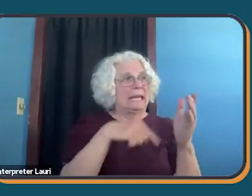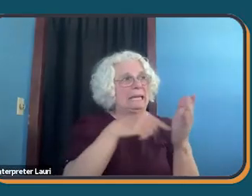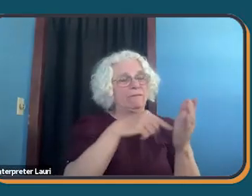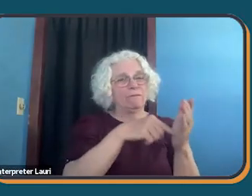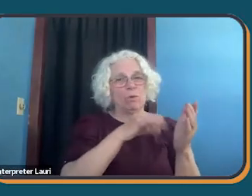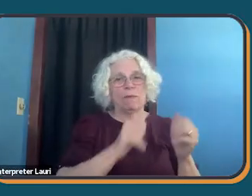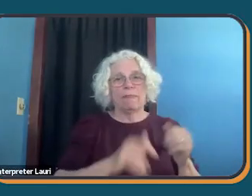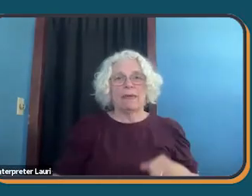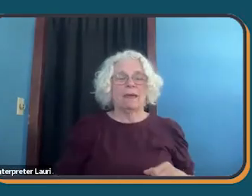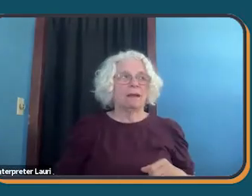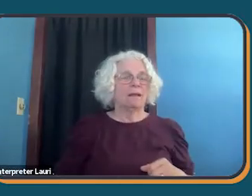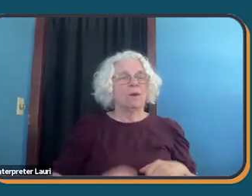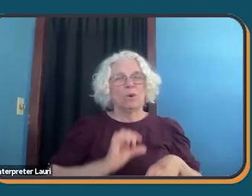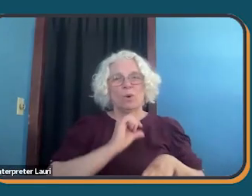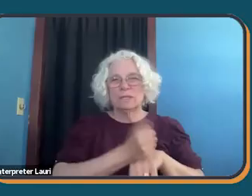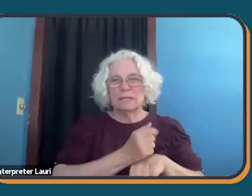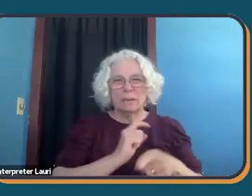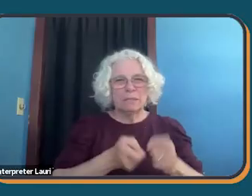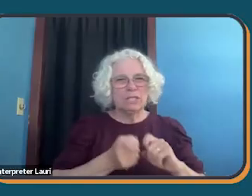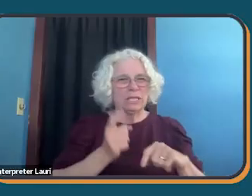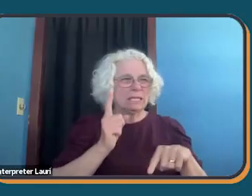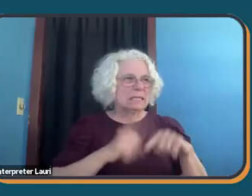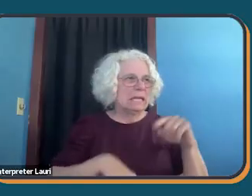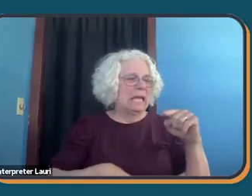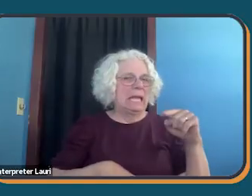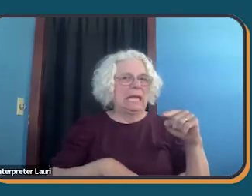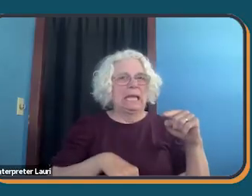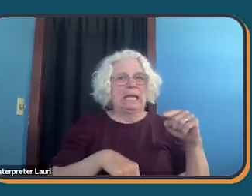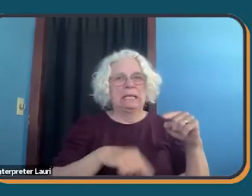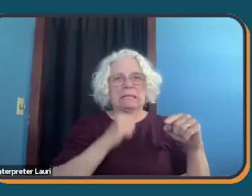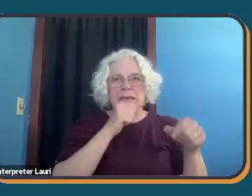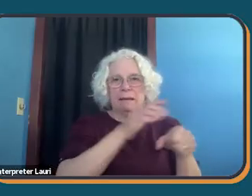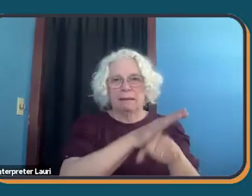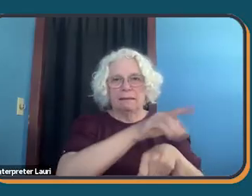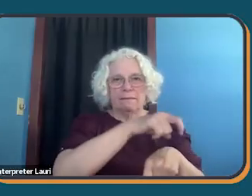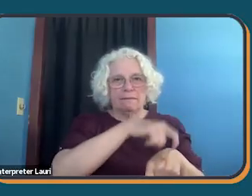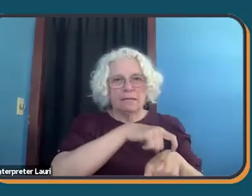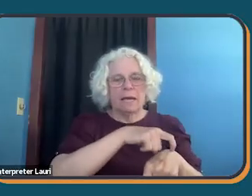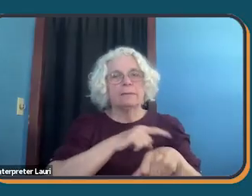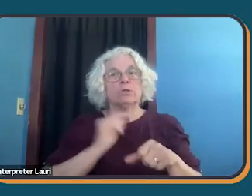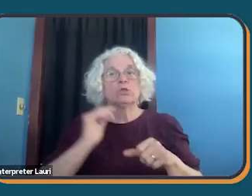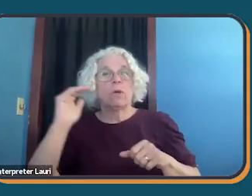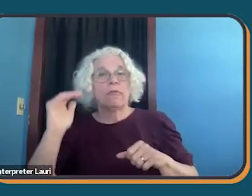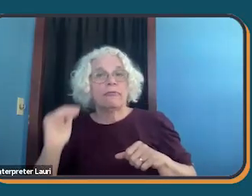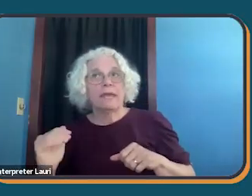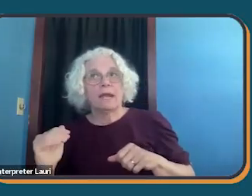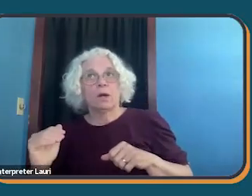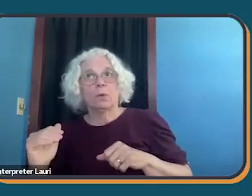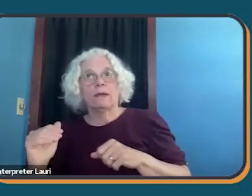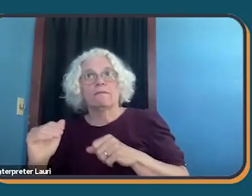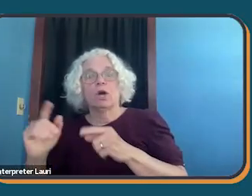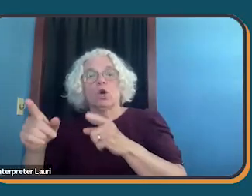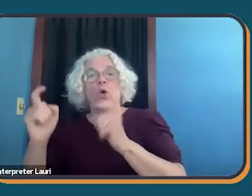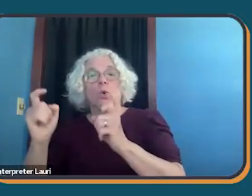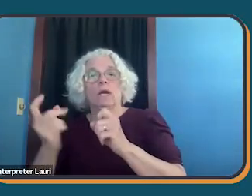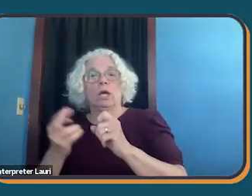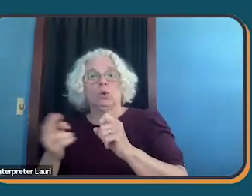or that they don't have time for implementing major changes. And to address this our guide features the quick reference guides to help you review